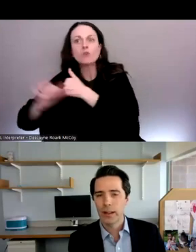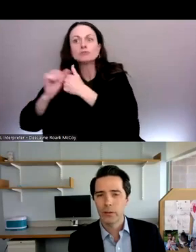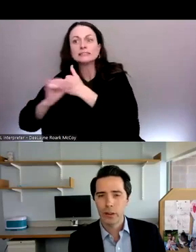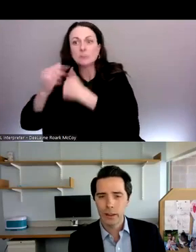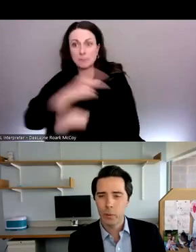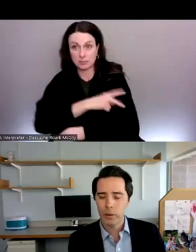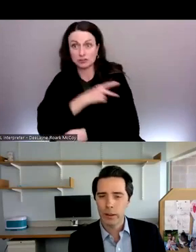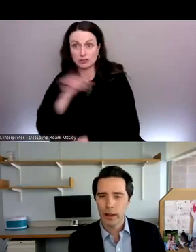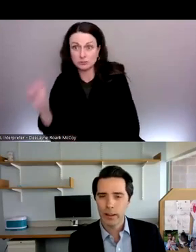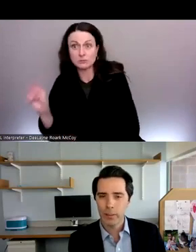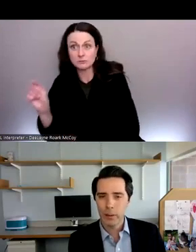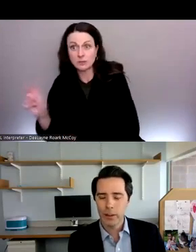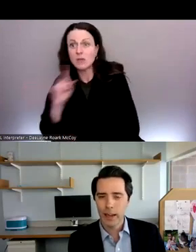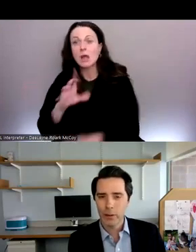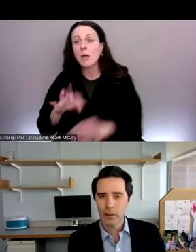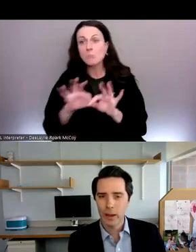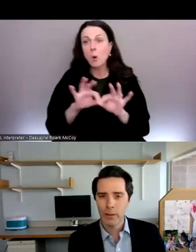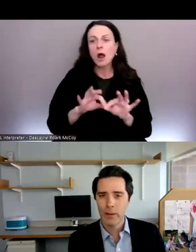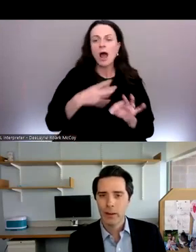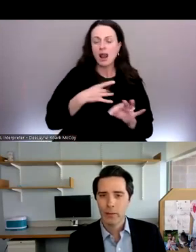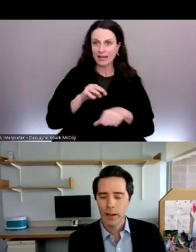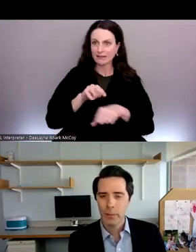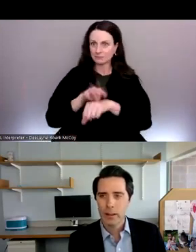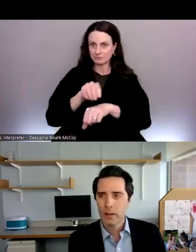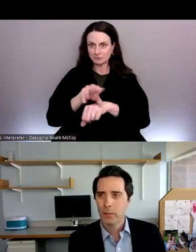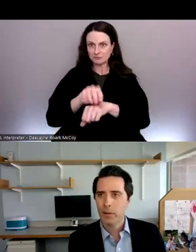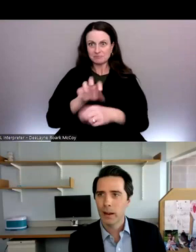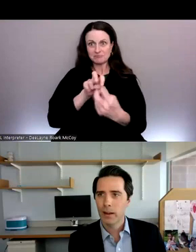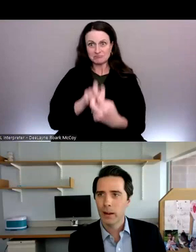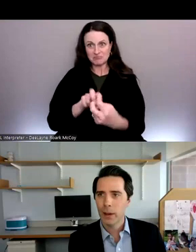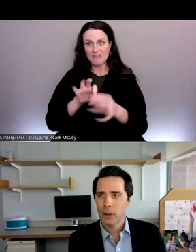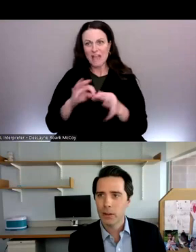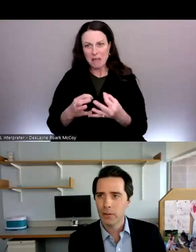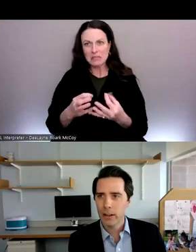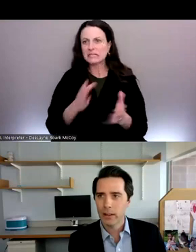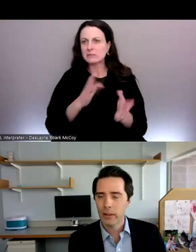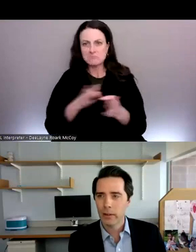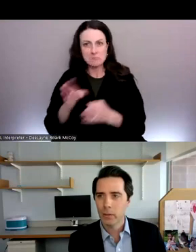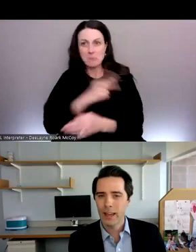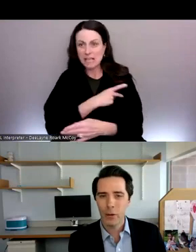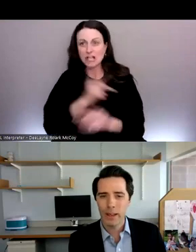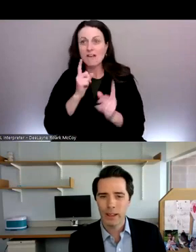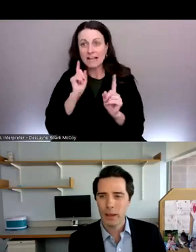and then really importantly I like to be able to counsel my families and and